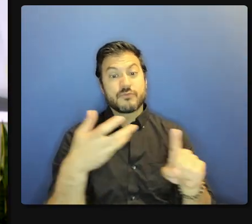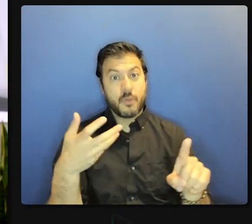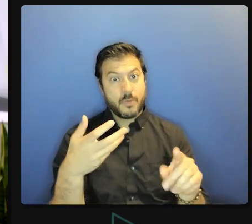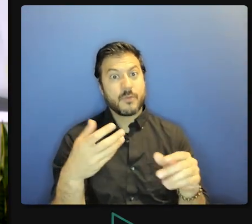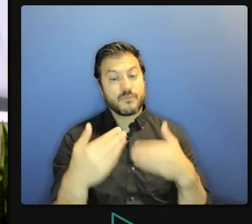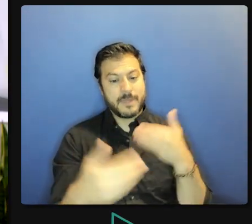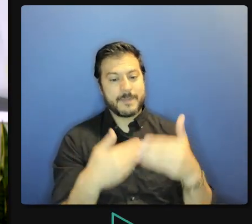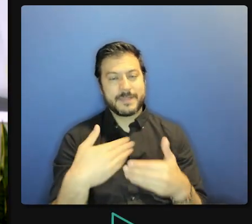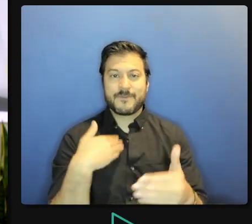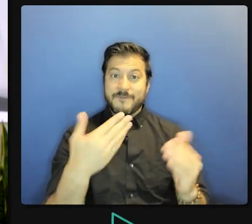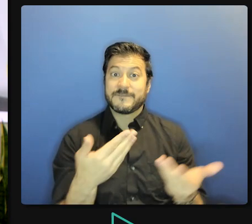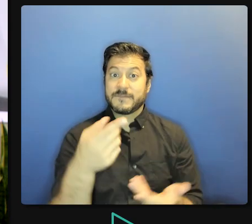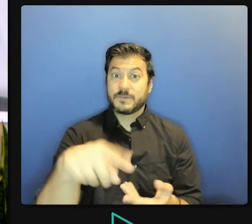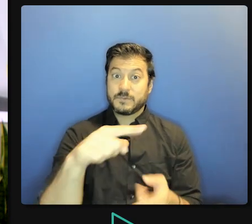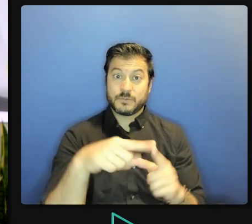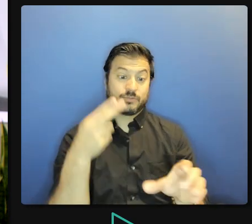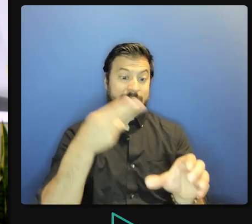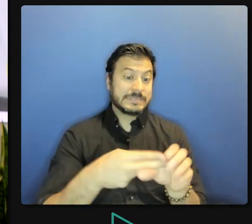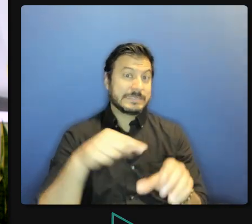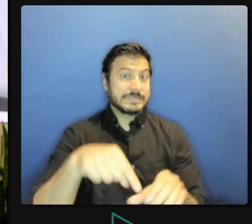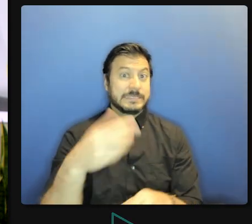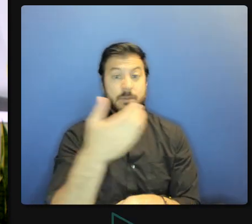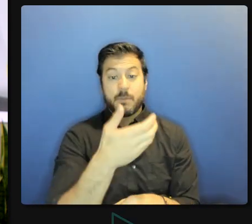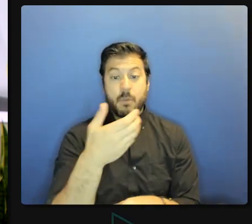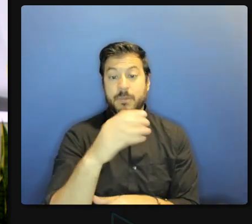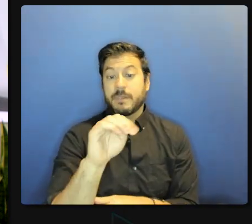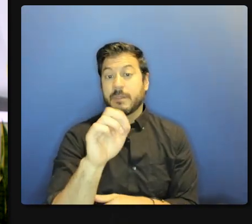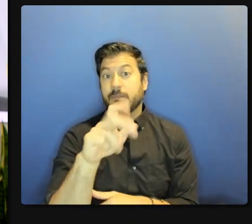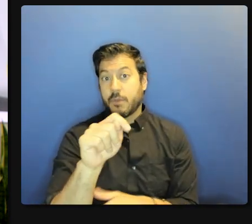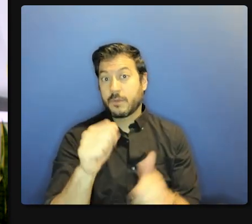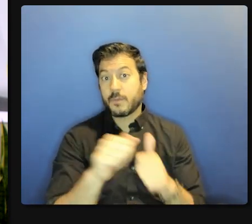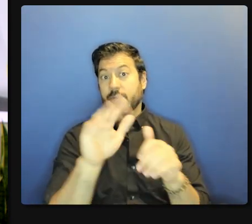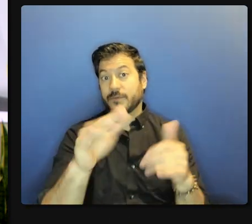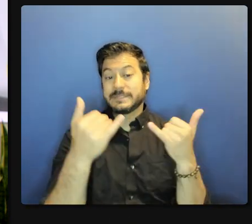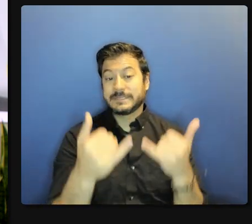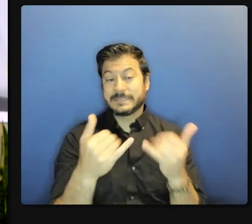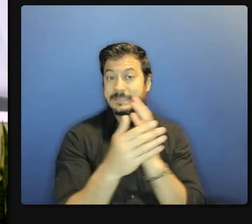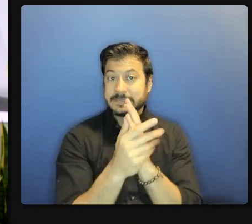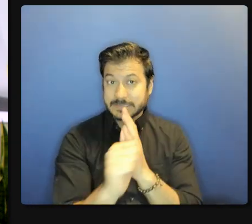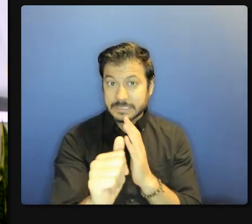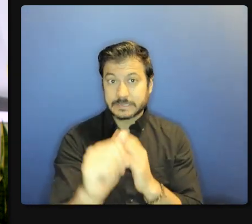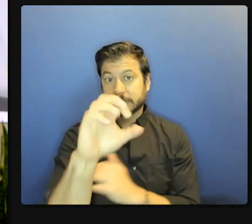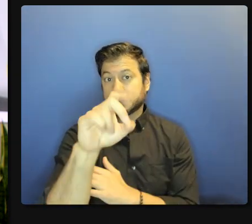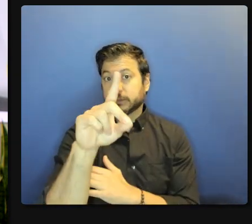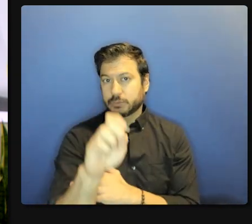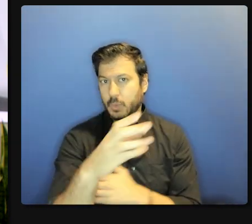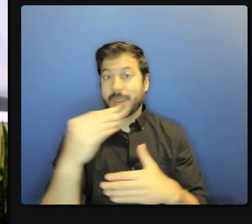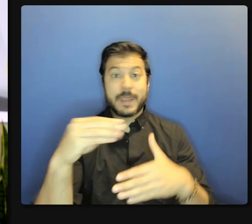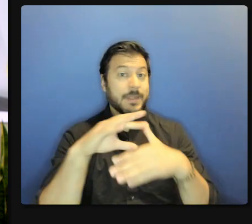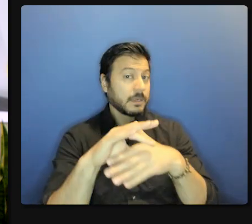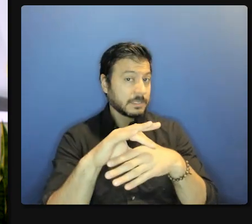We're inviting you to participate in this mobile market with your existing skills, code and content.